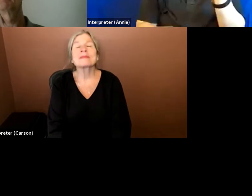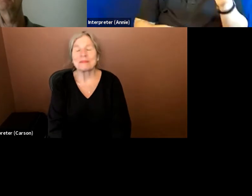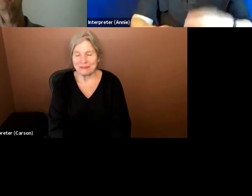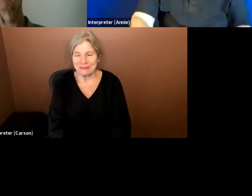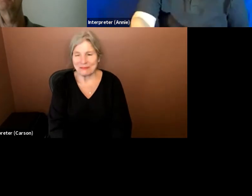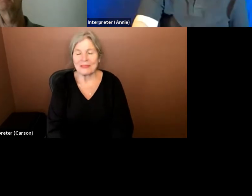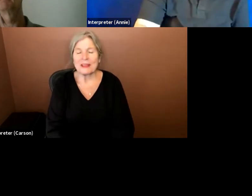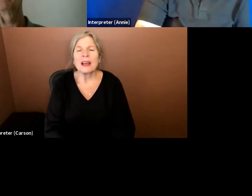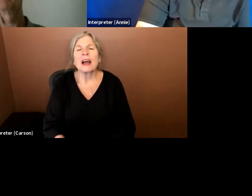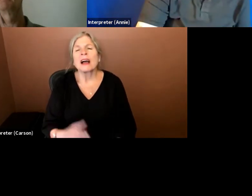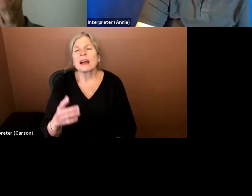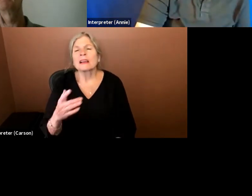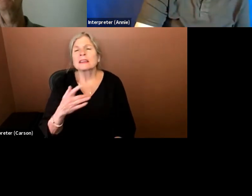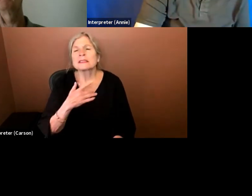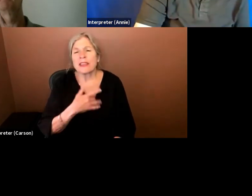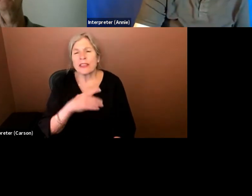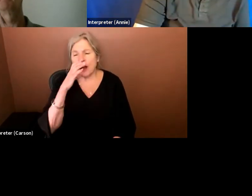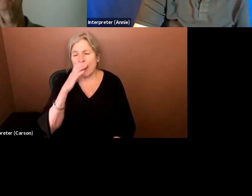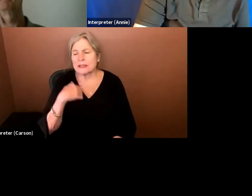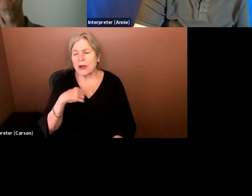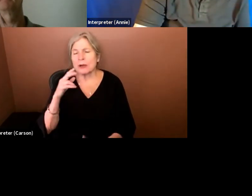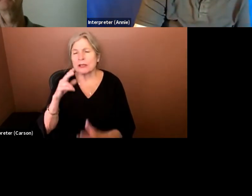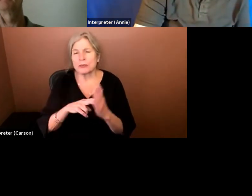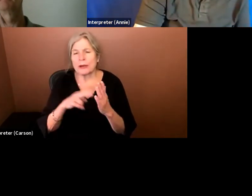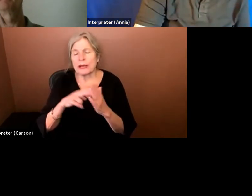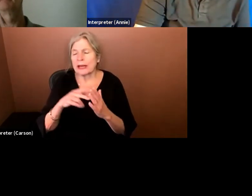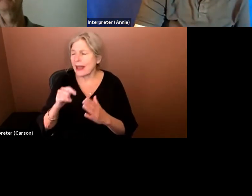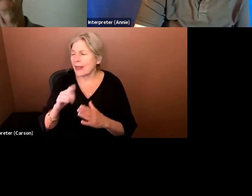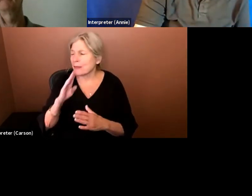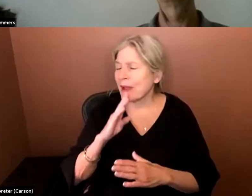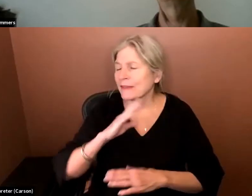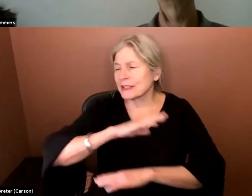Miele: Usually those comics I was reading at the breakfast table were the comics the reader